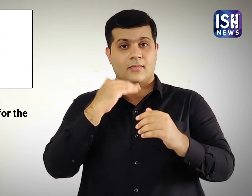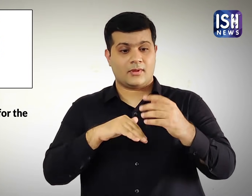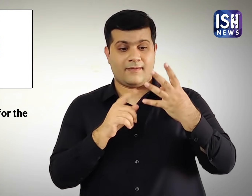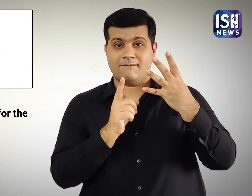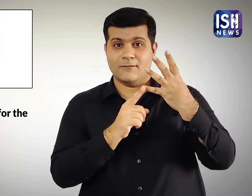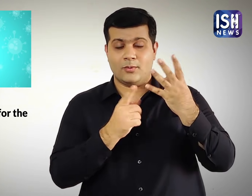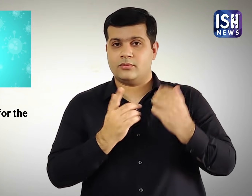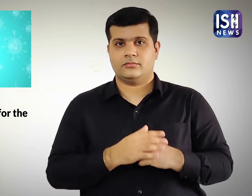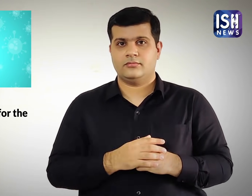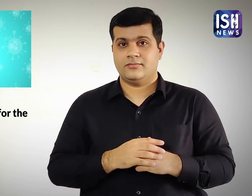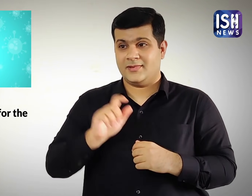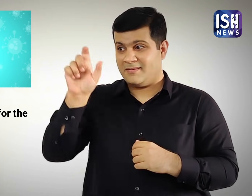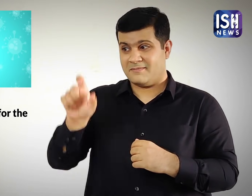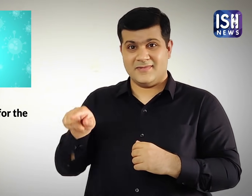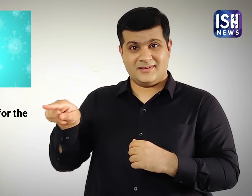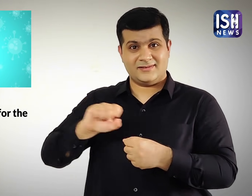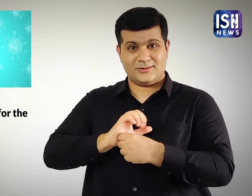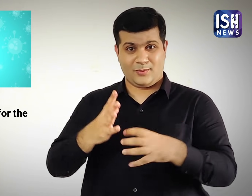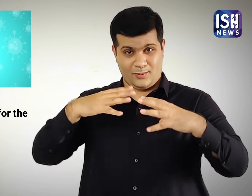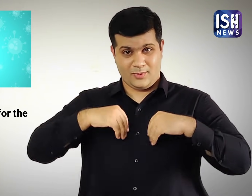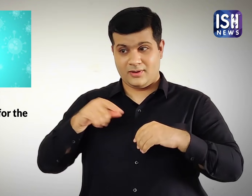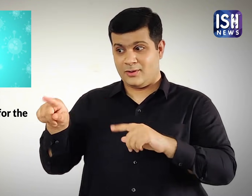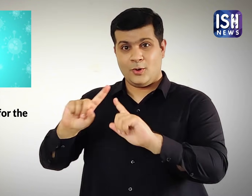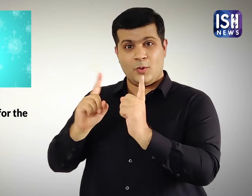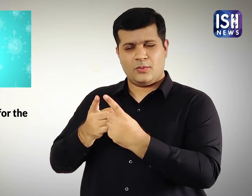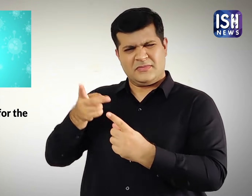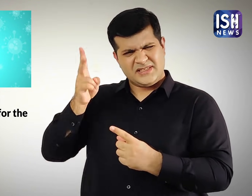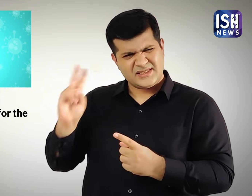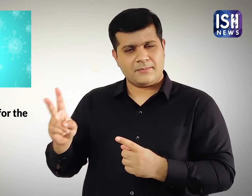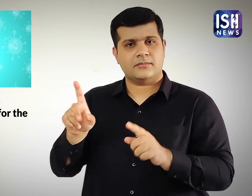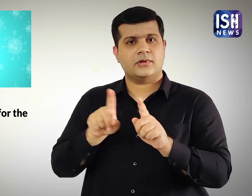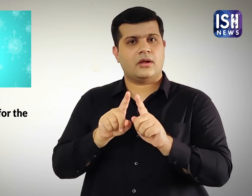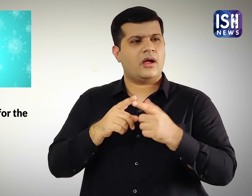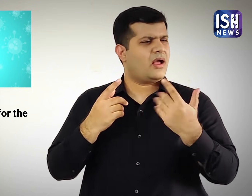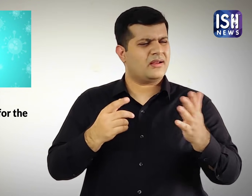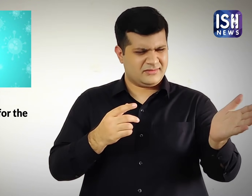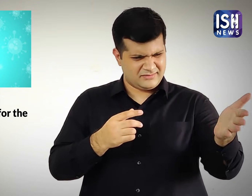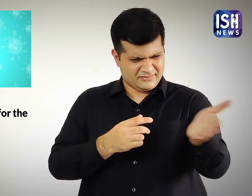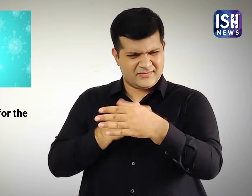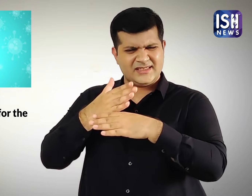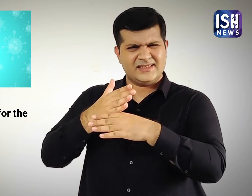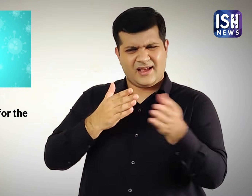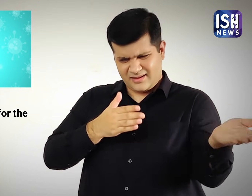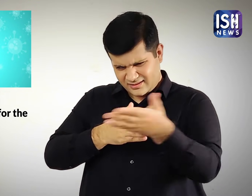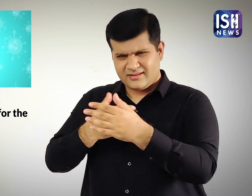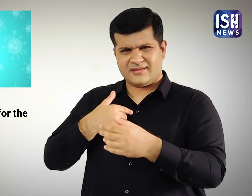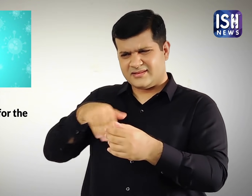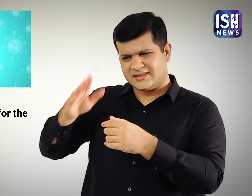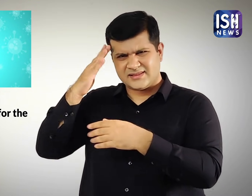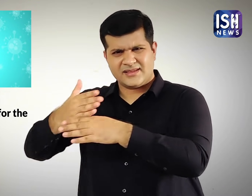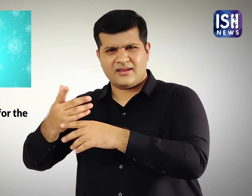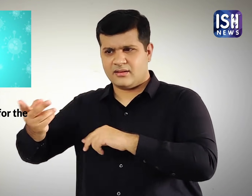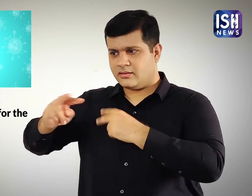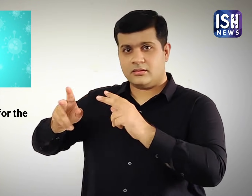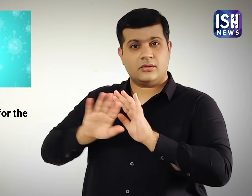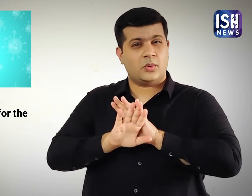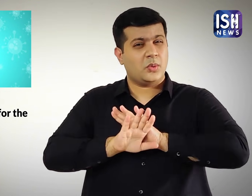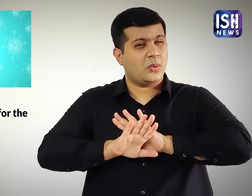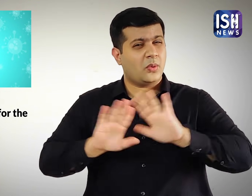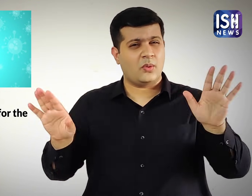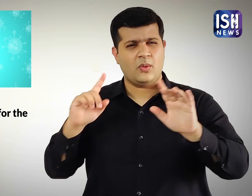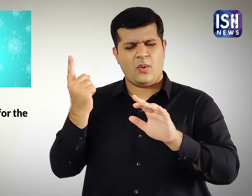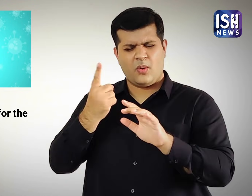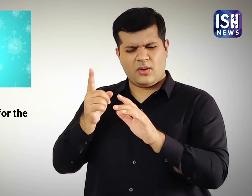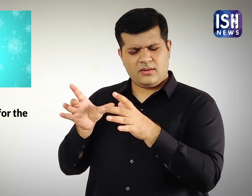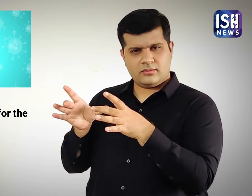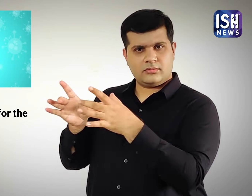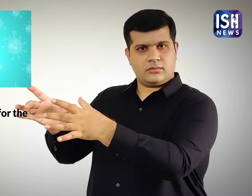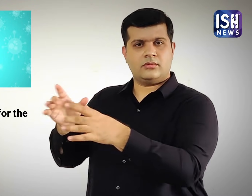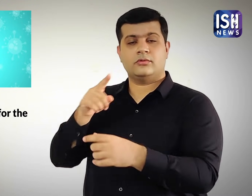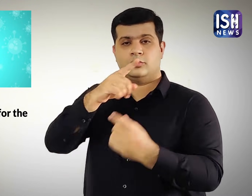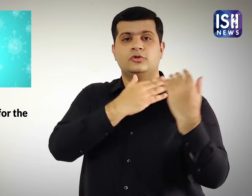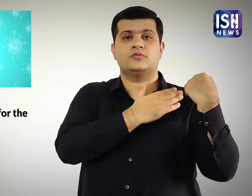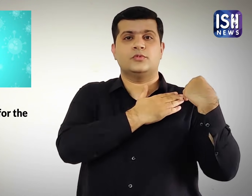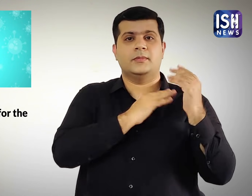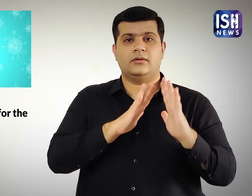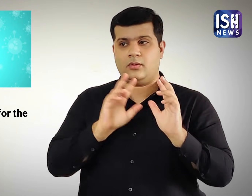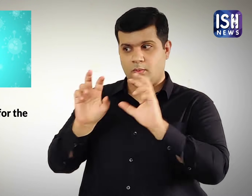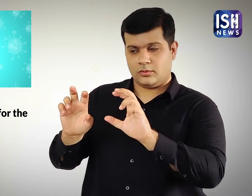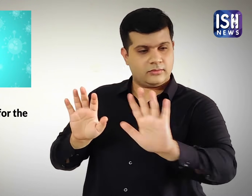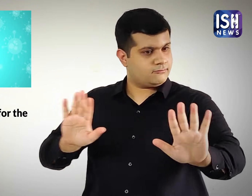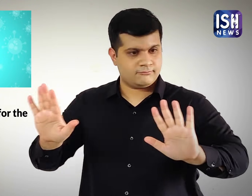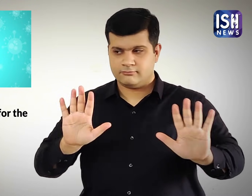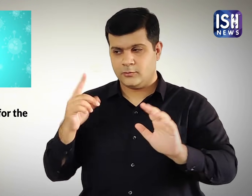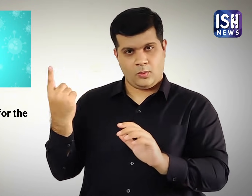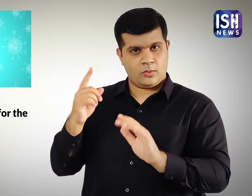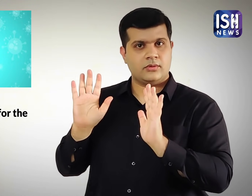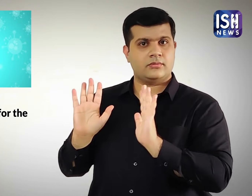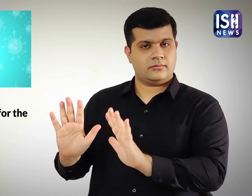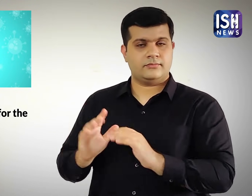The caregiver must ensure no one shares a room with the COVID+ patient.